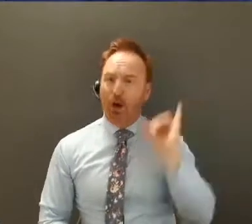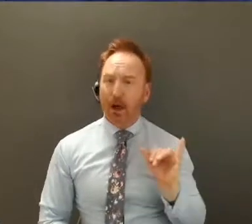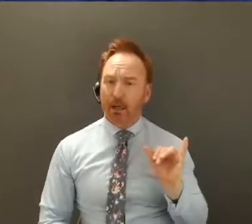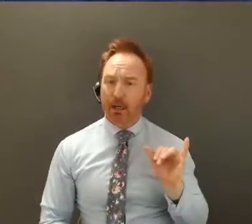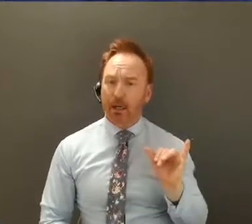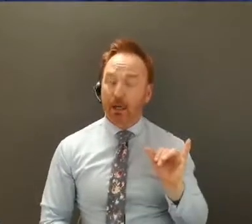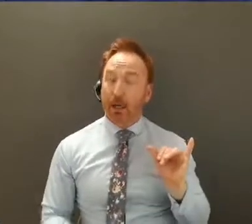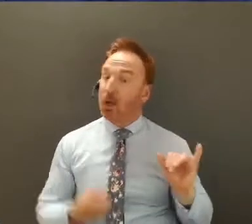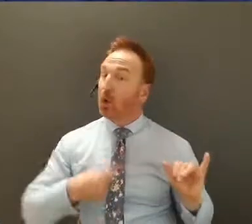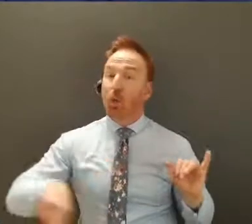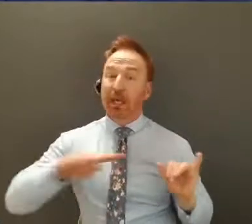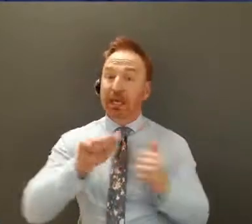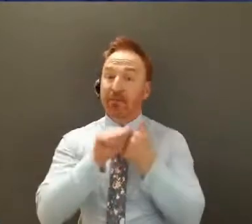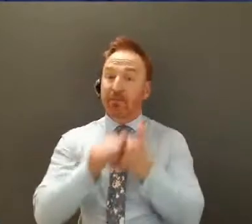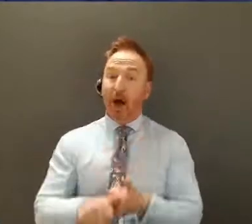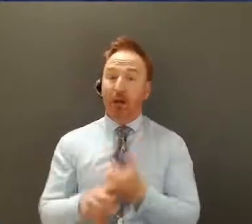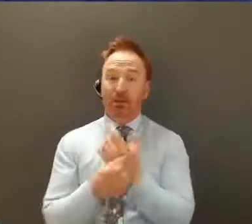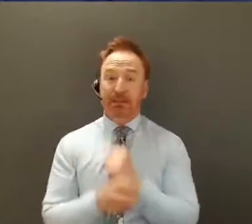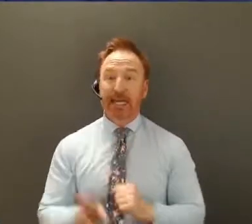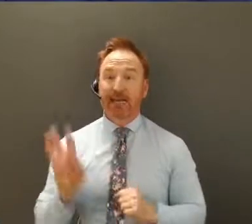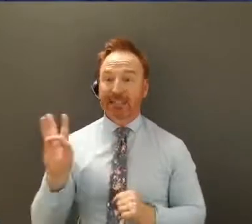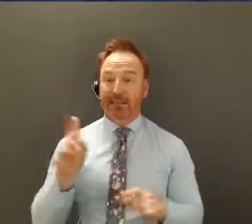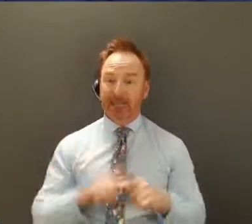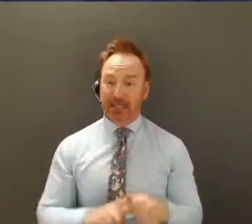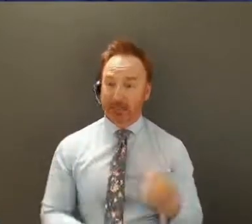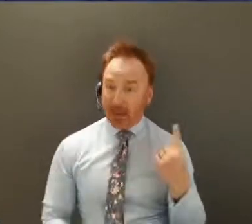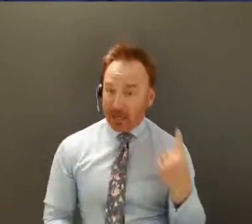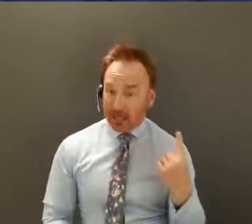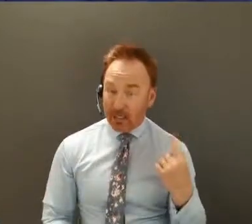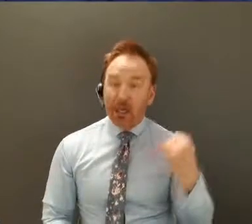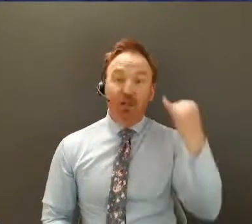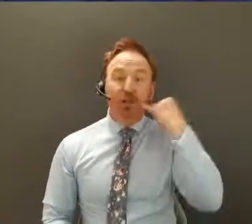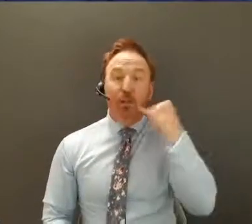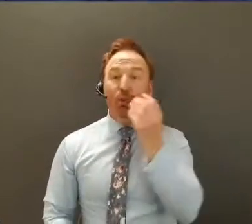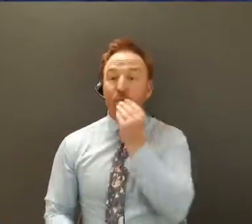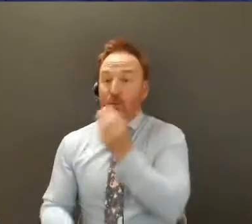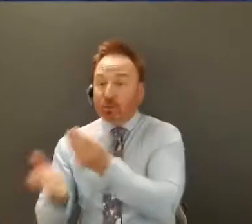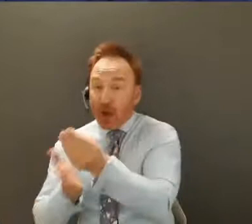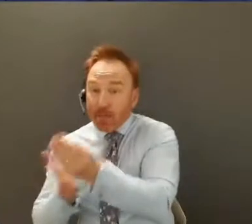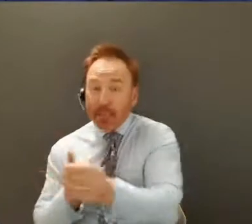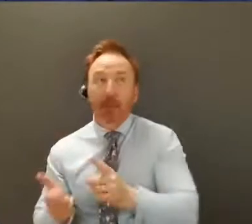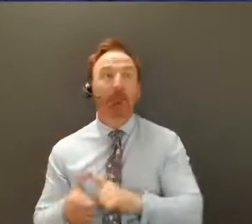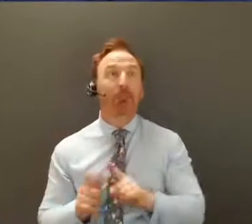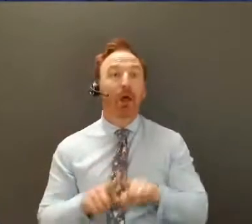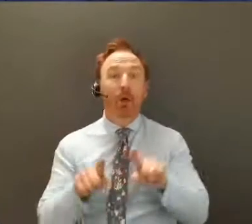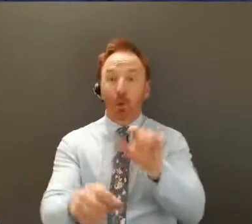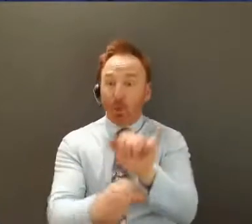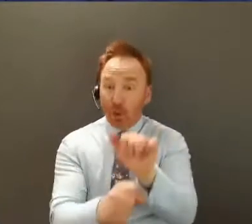likely we are to spread the virus to one another. Even if you don't feel the need